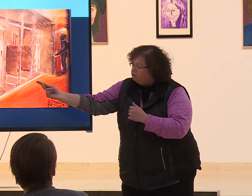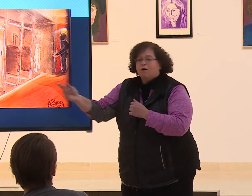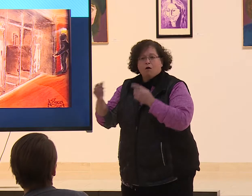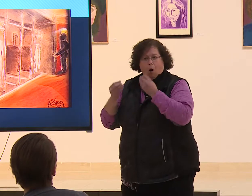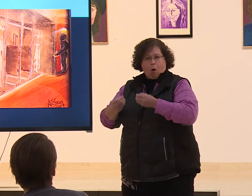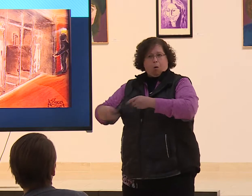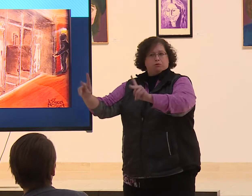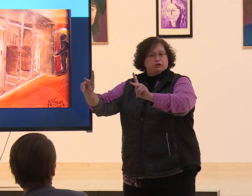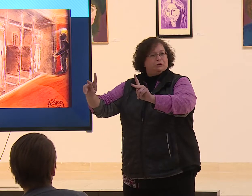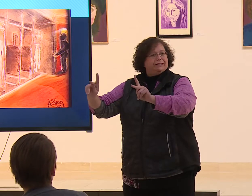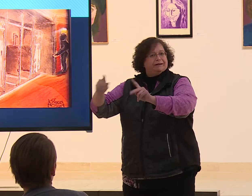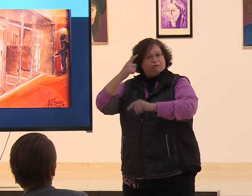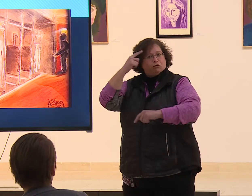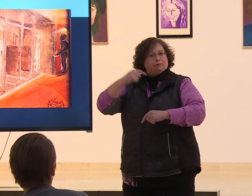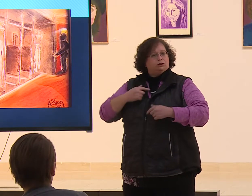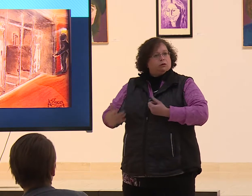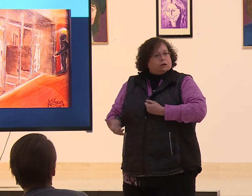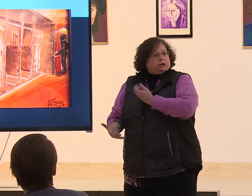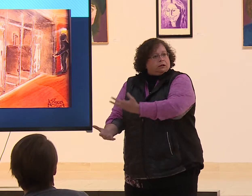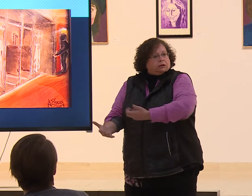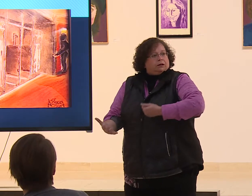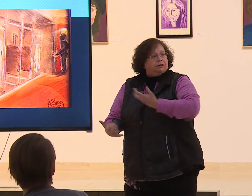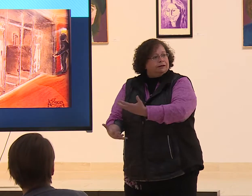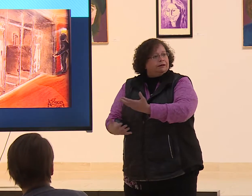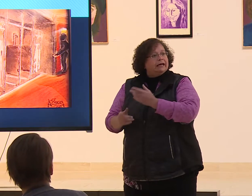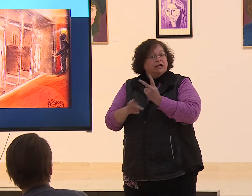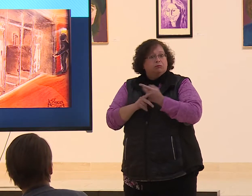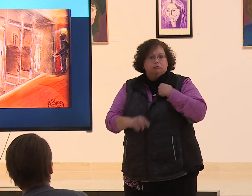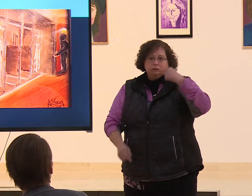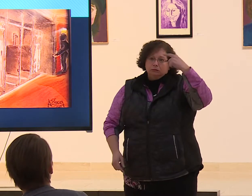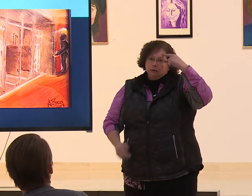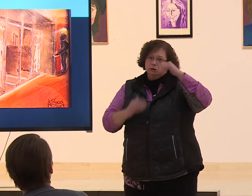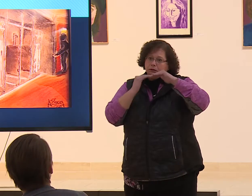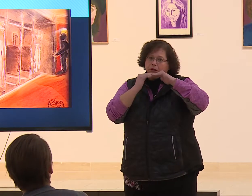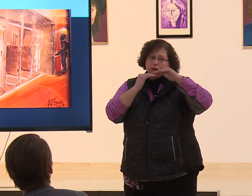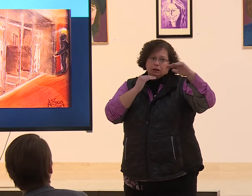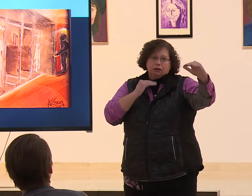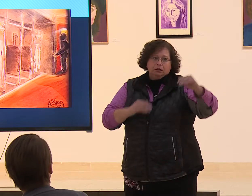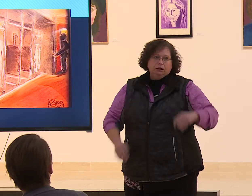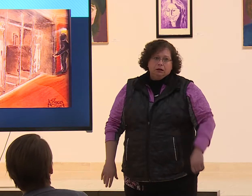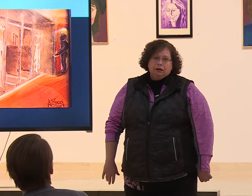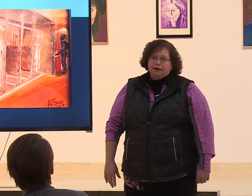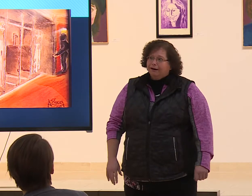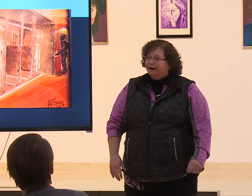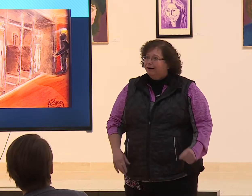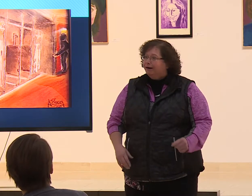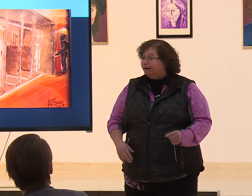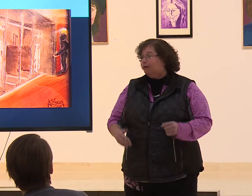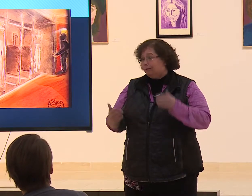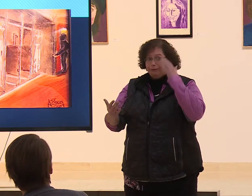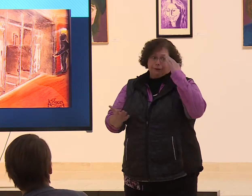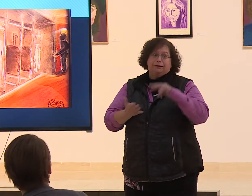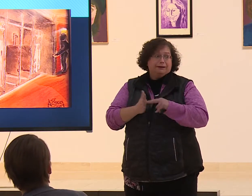And I really want to thank Nancy Rourke and Patti Durr to give me the opportunity to express this,